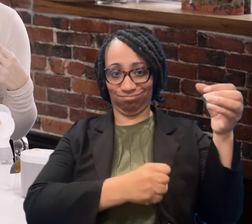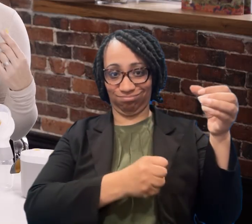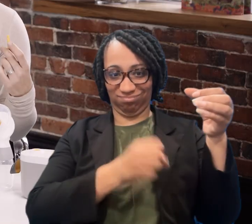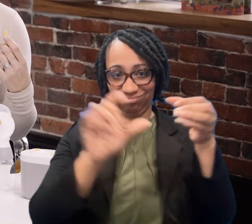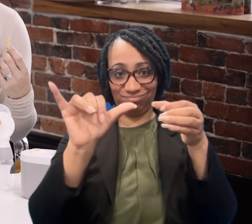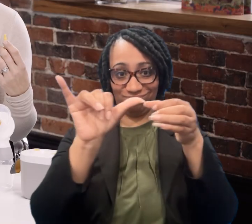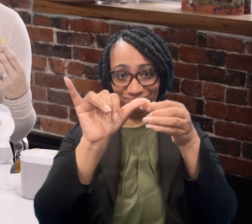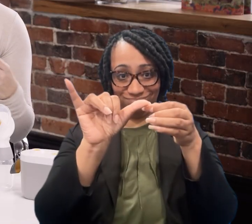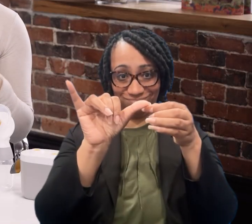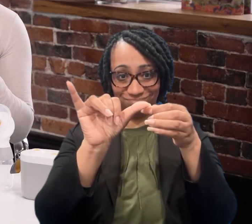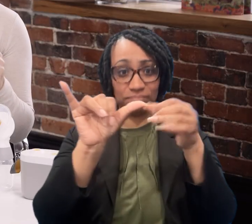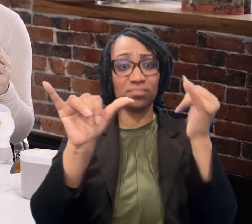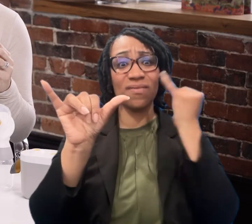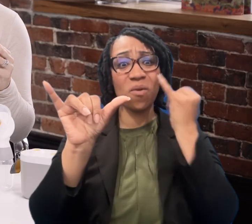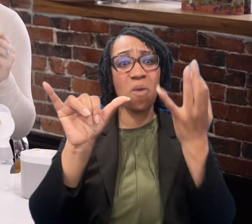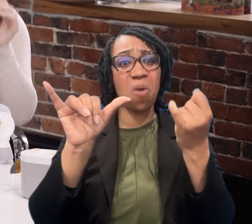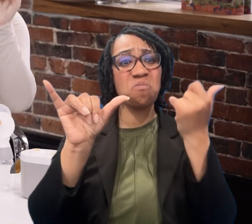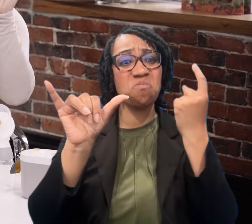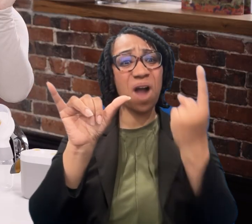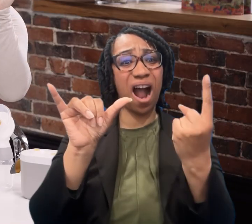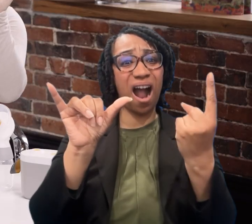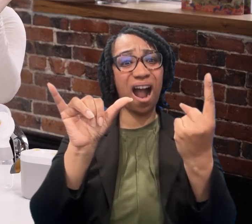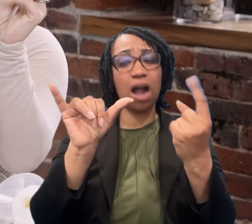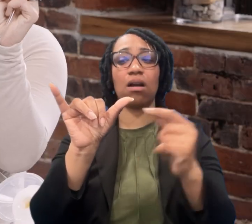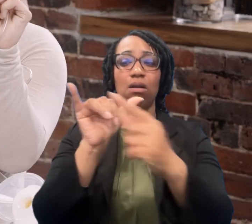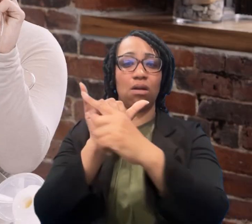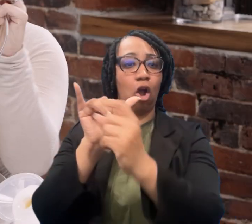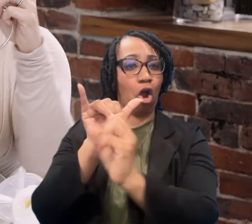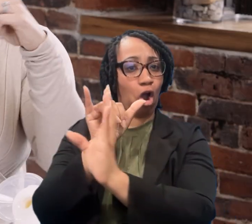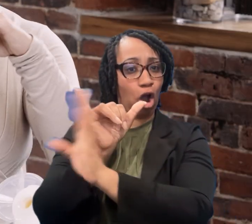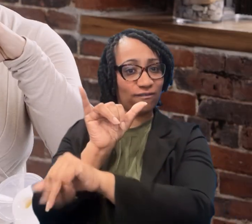But if you want to single pump, pumping just one side, you're going to take that open port